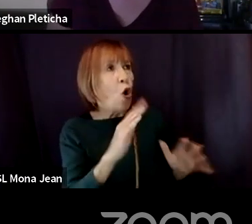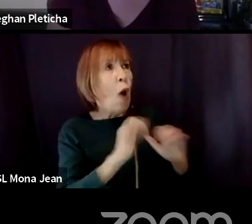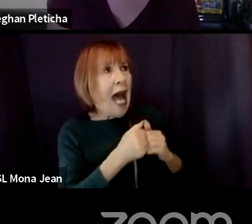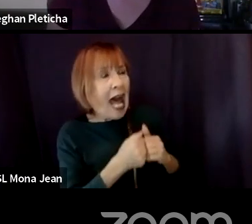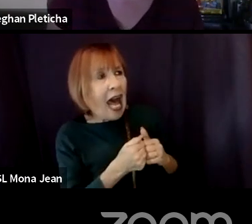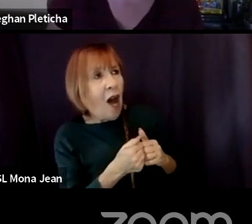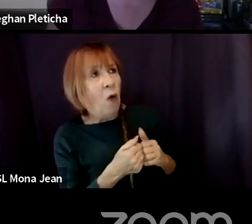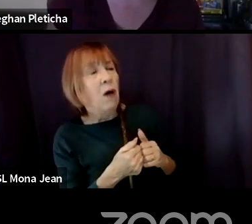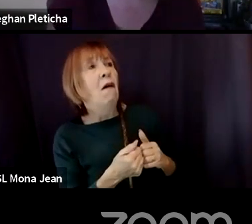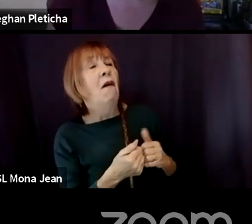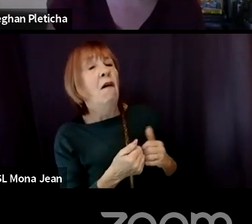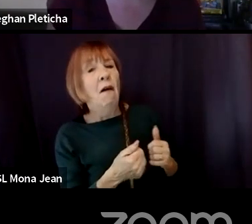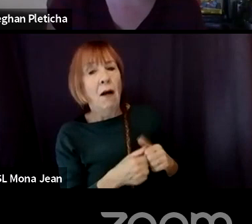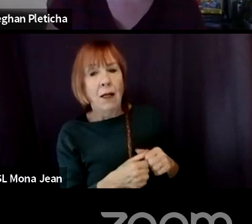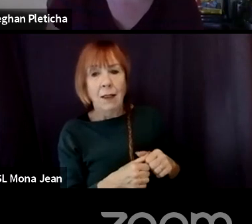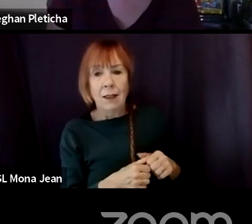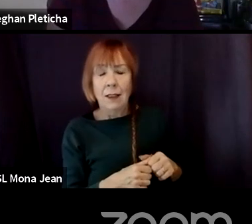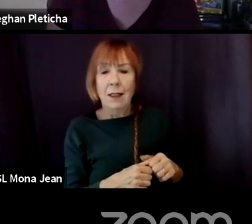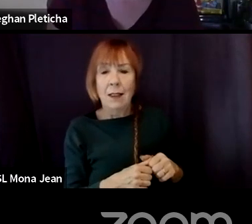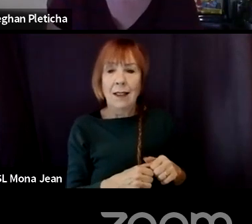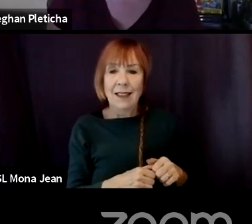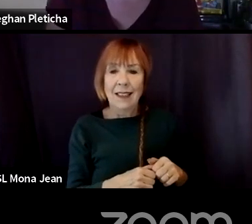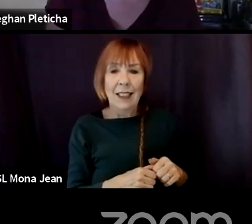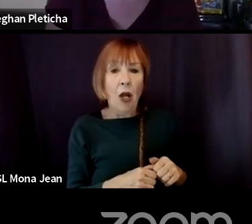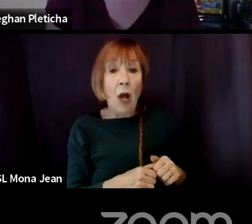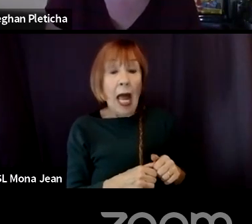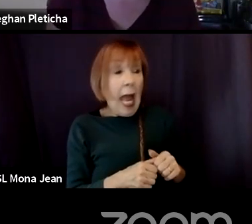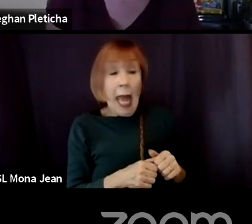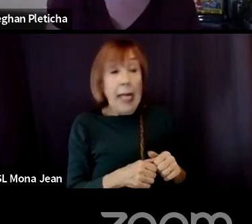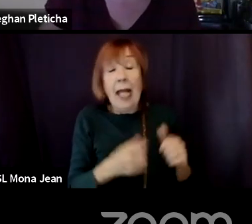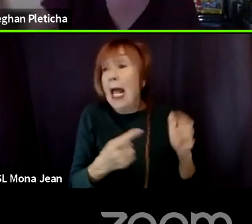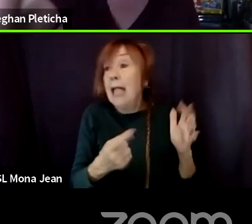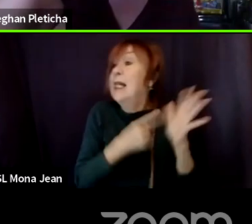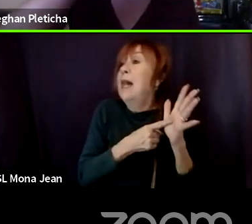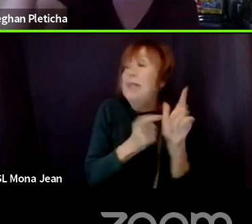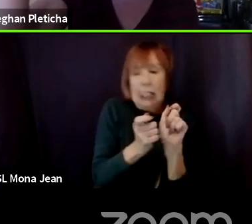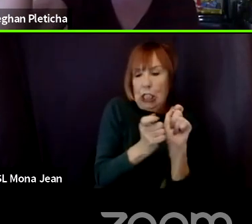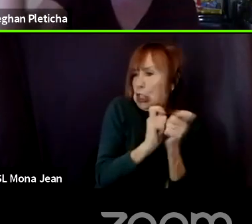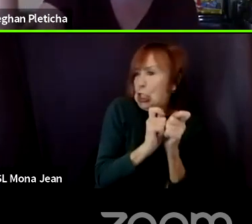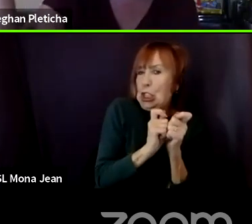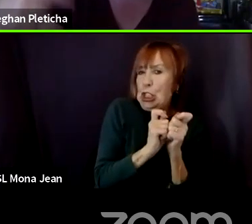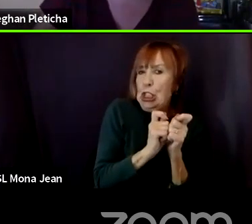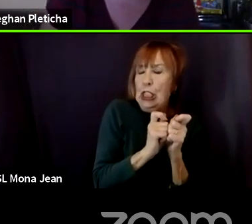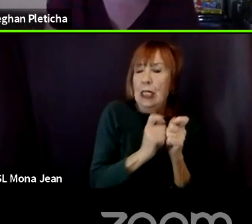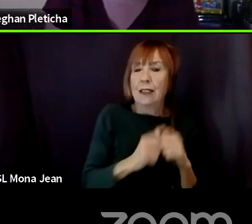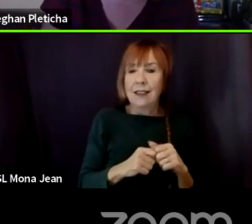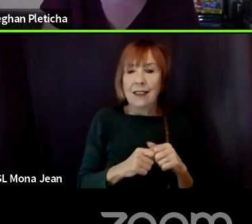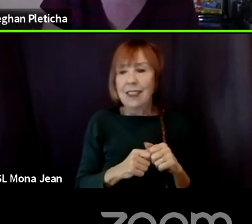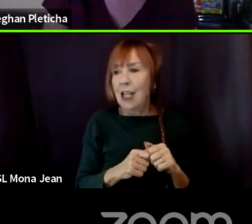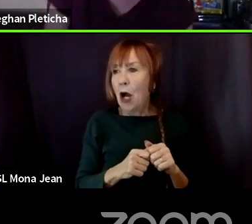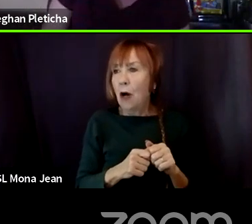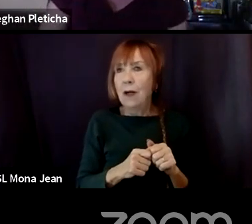I said she had a hat on, it's something simple, it might be something small. There was a sign that go to the left. It mean whatever.